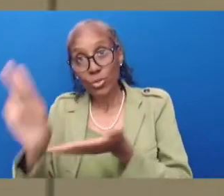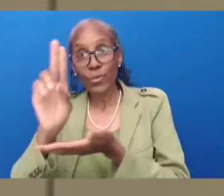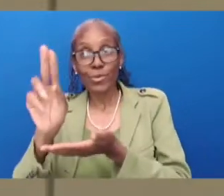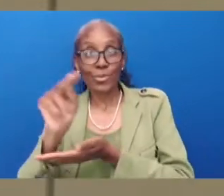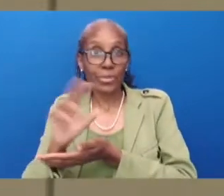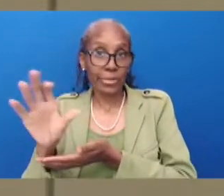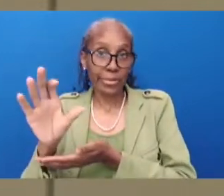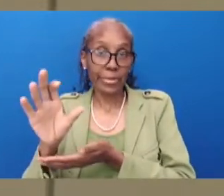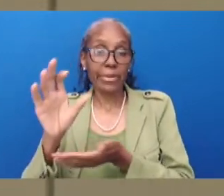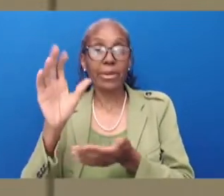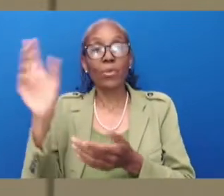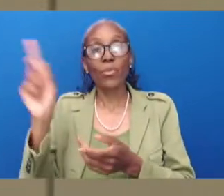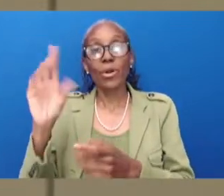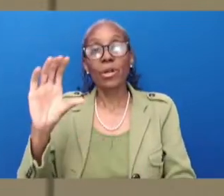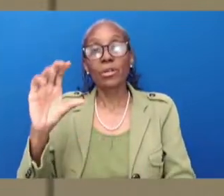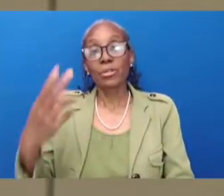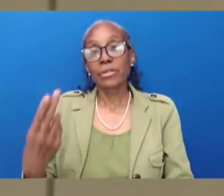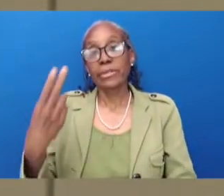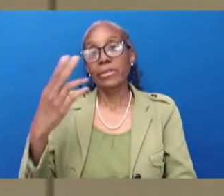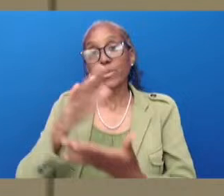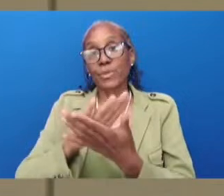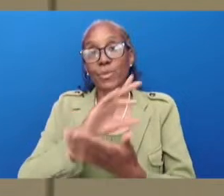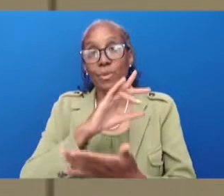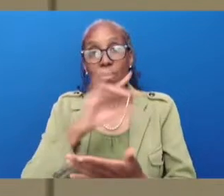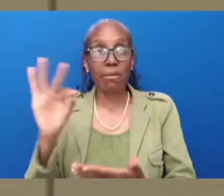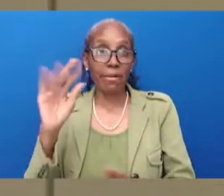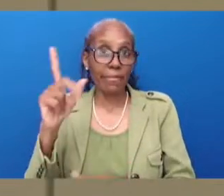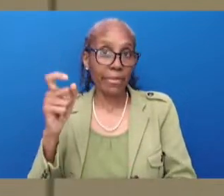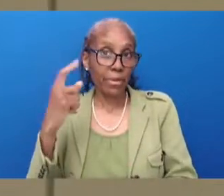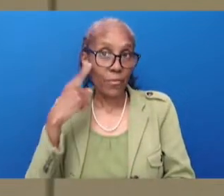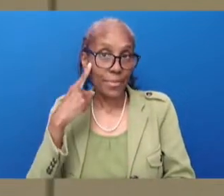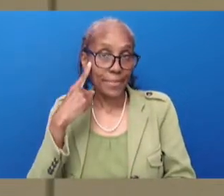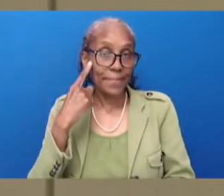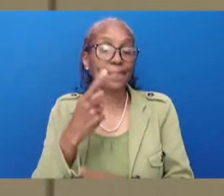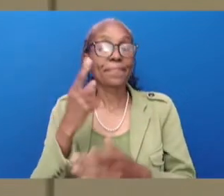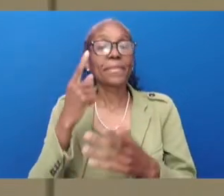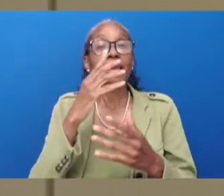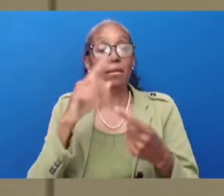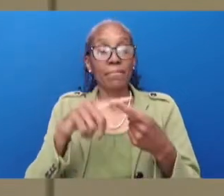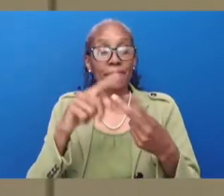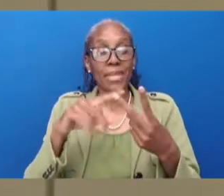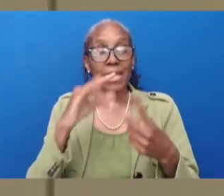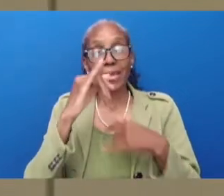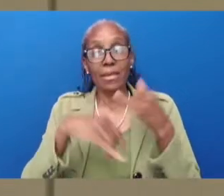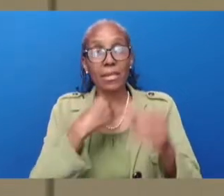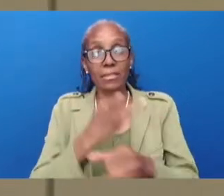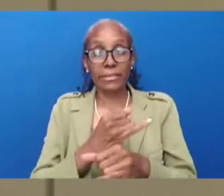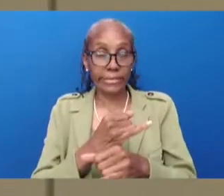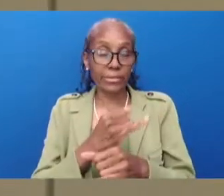COMMISSIONERS. WHICH IN PARTICIPATION WITH THE UNIVERSITY OF NORTH CAROLINA AT